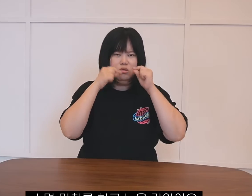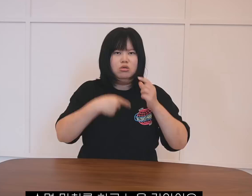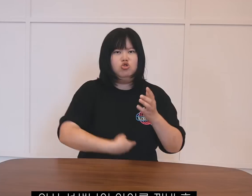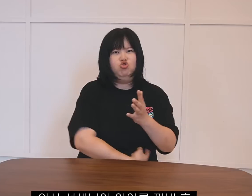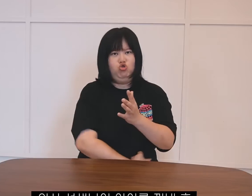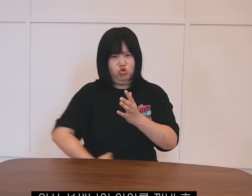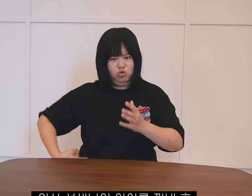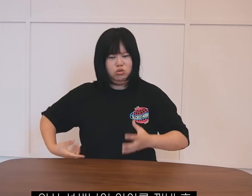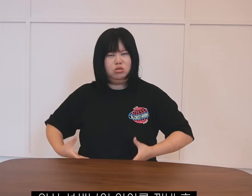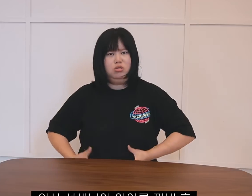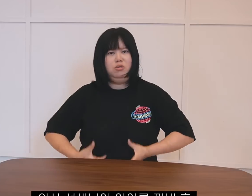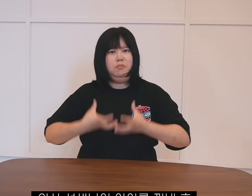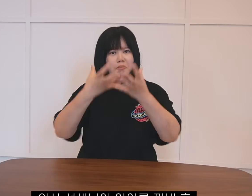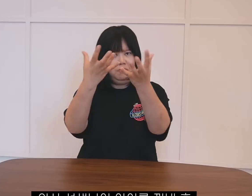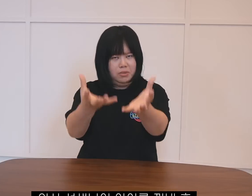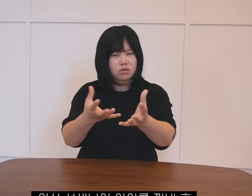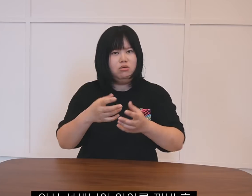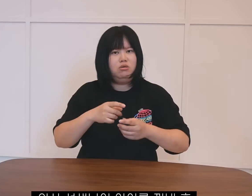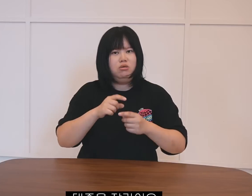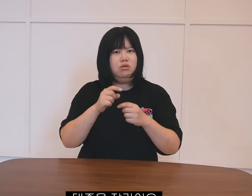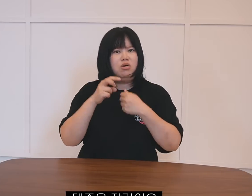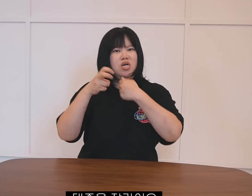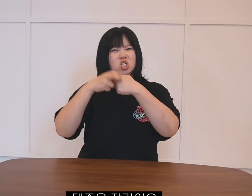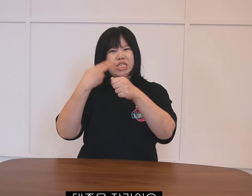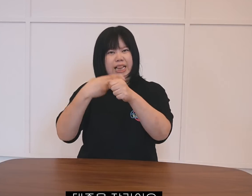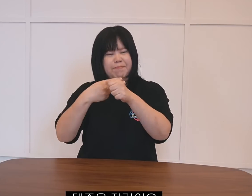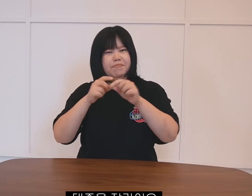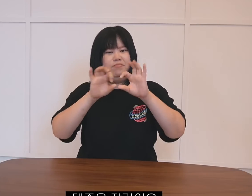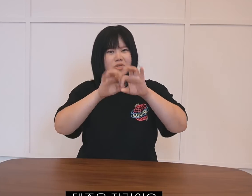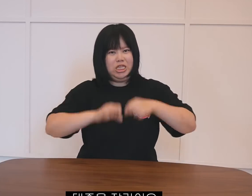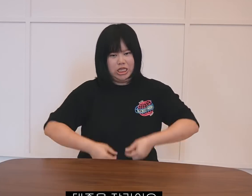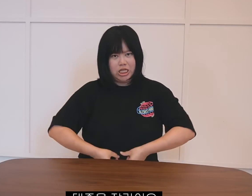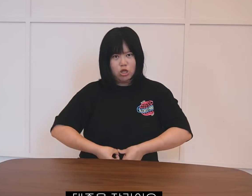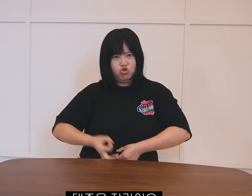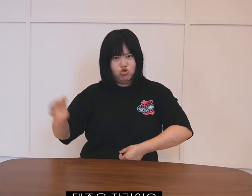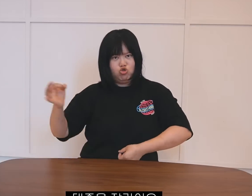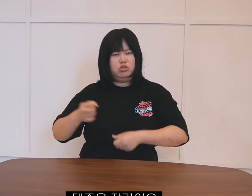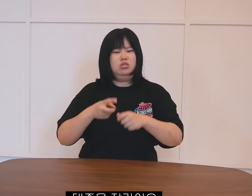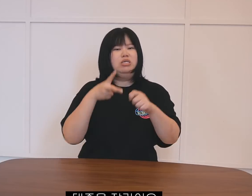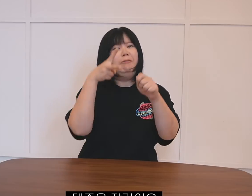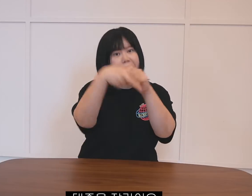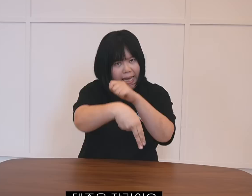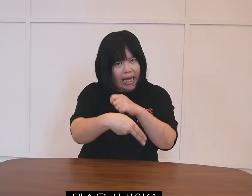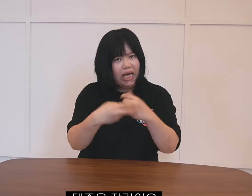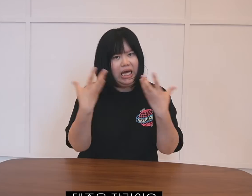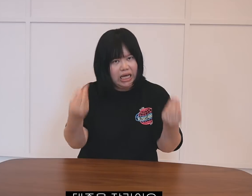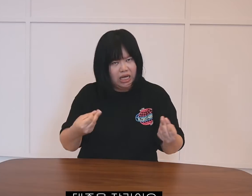After the doctor took her child out, the umbilical cord was cut.